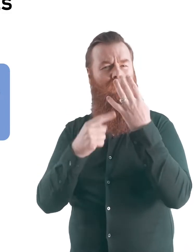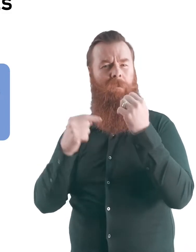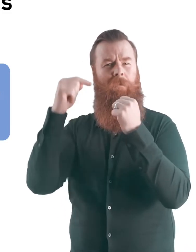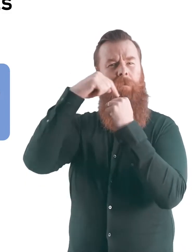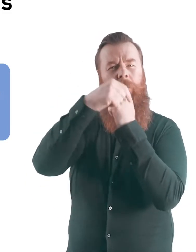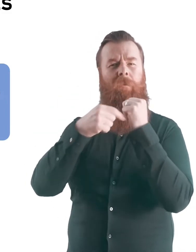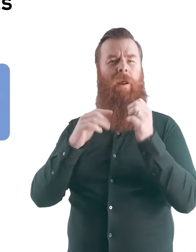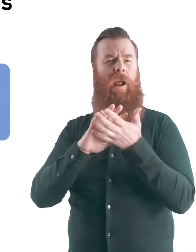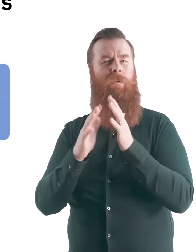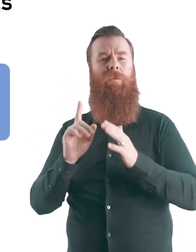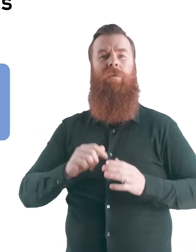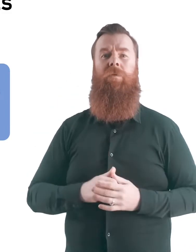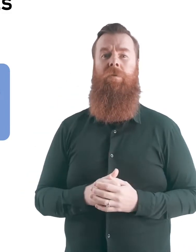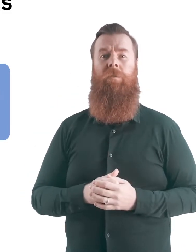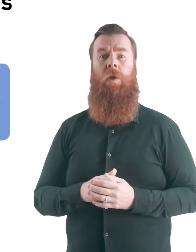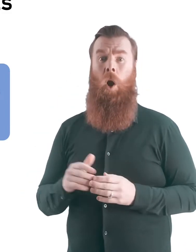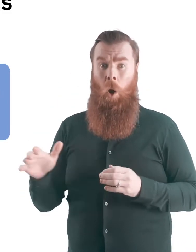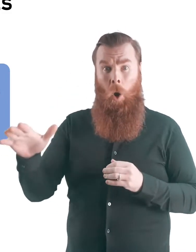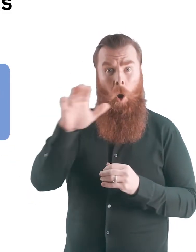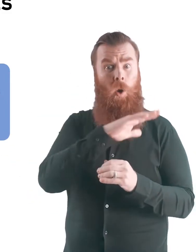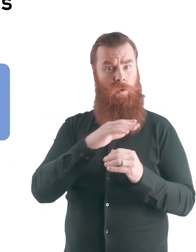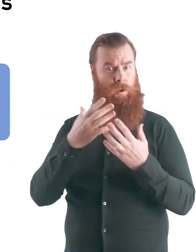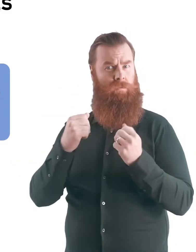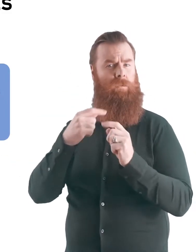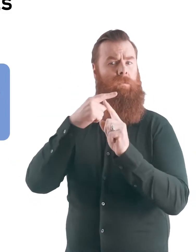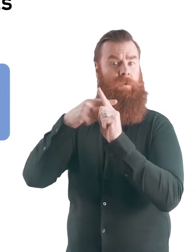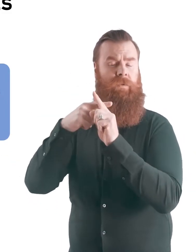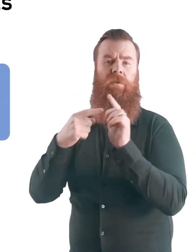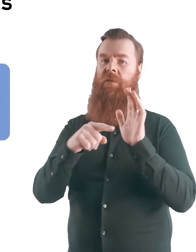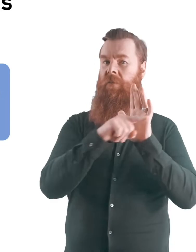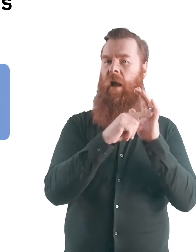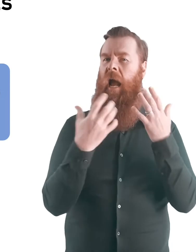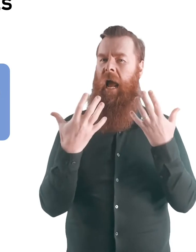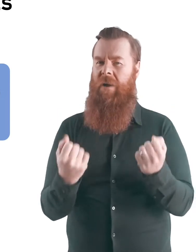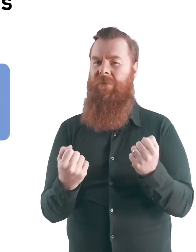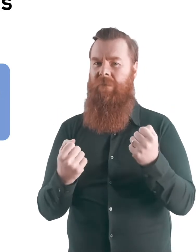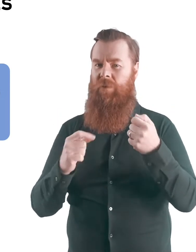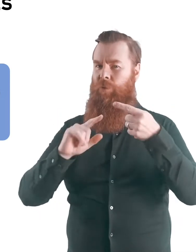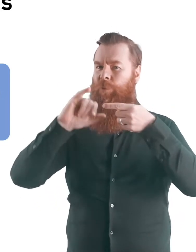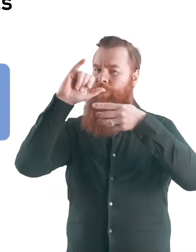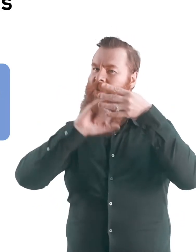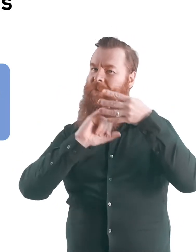There are advantages and disadvantages to each filling material.